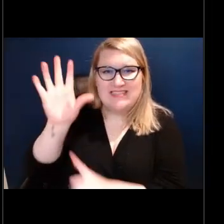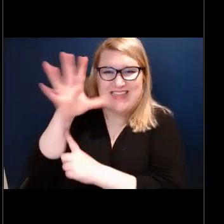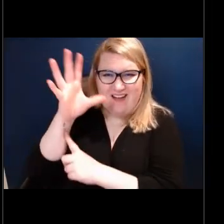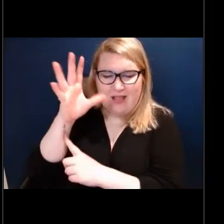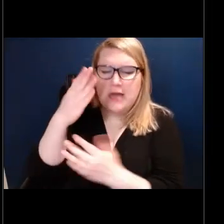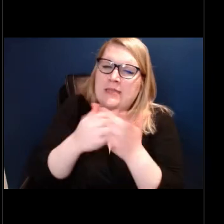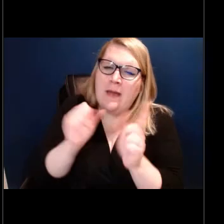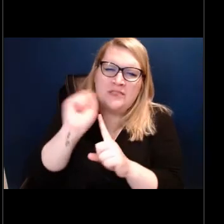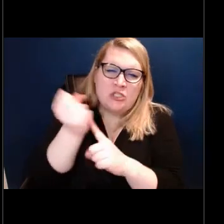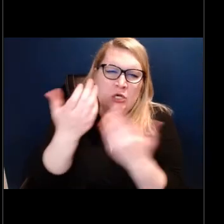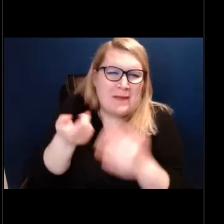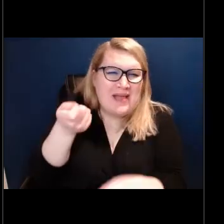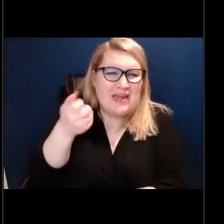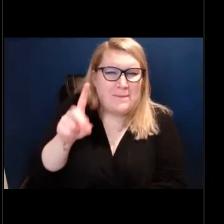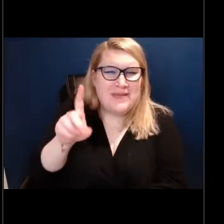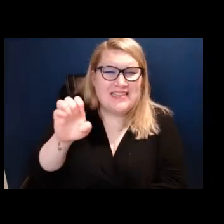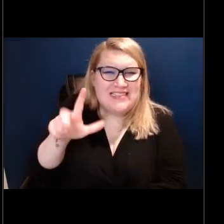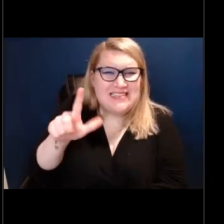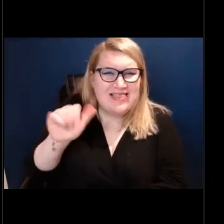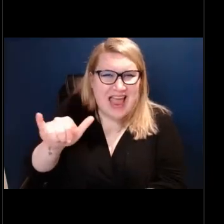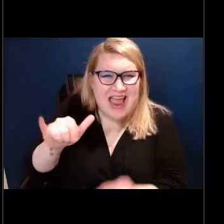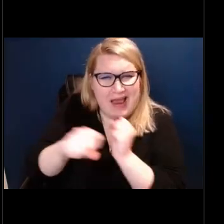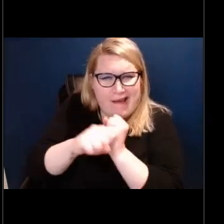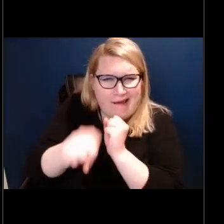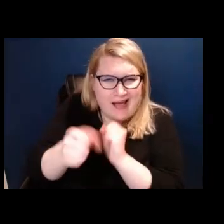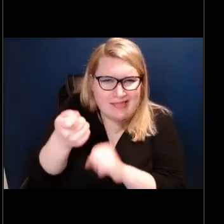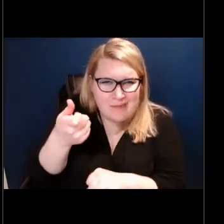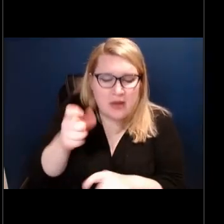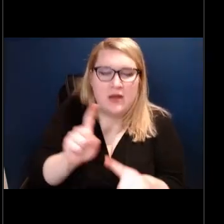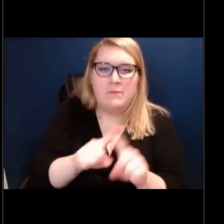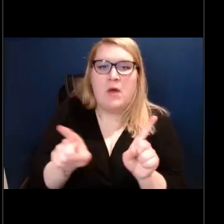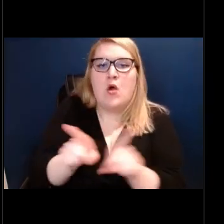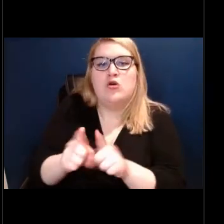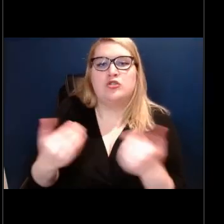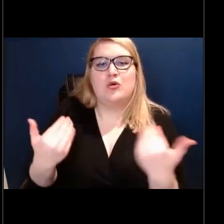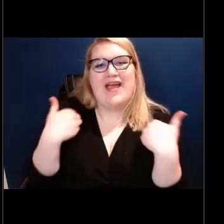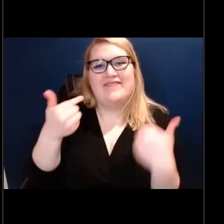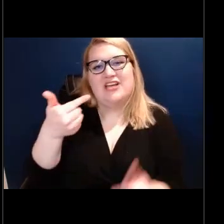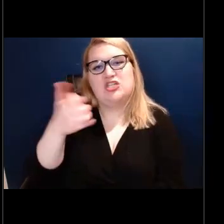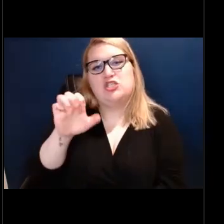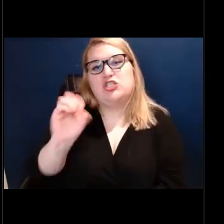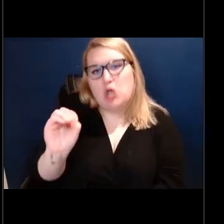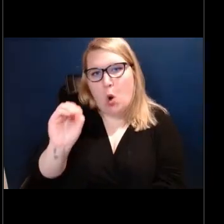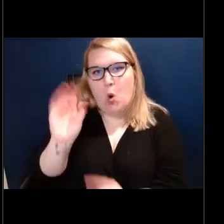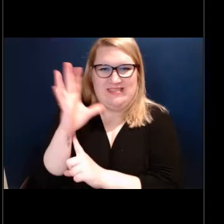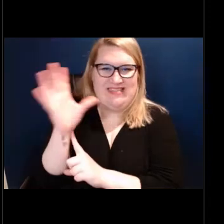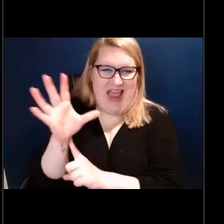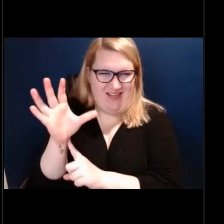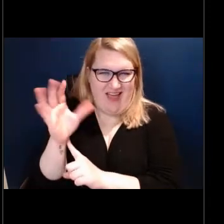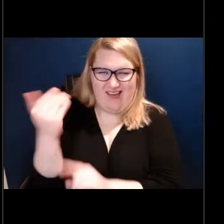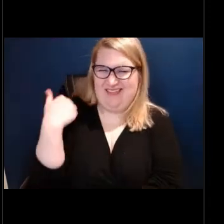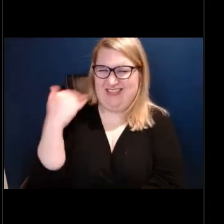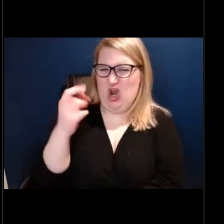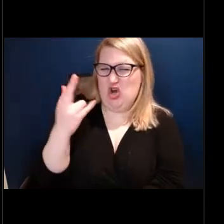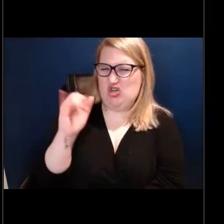but there's, I didn't get into it. There's also the GEO satellites that I think Chris mentioned, those can also detect them